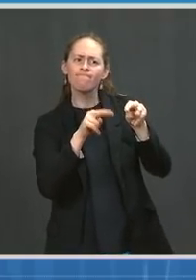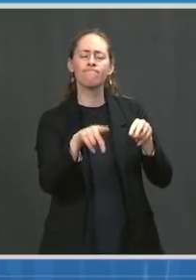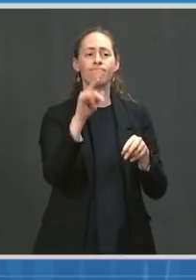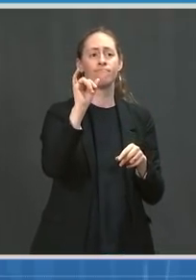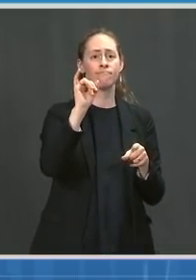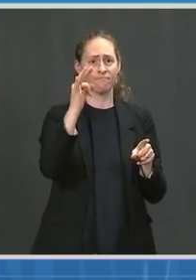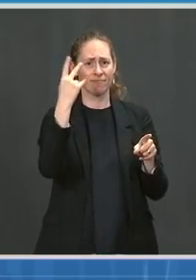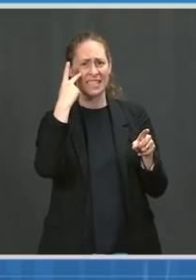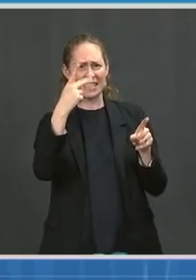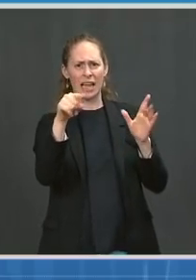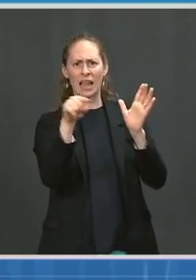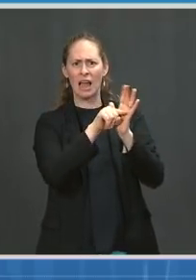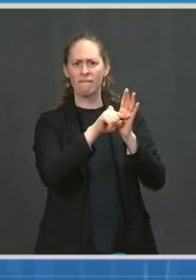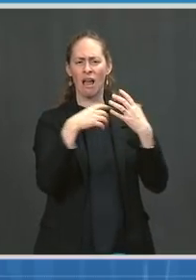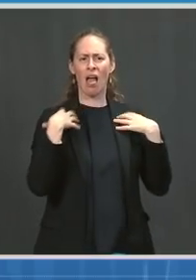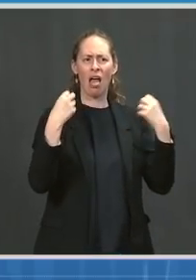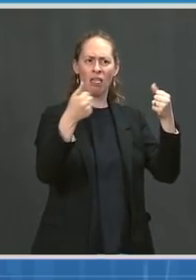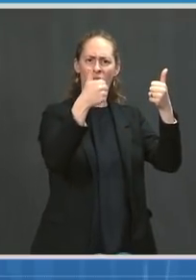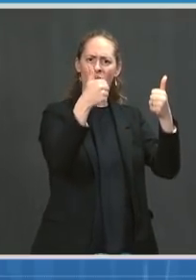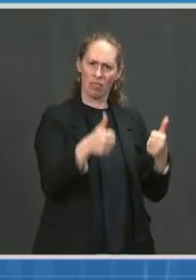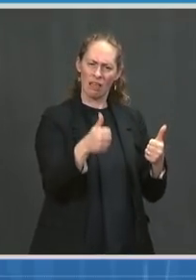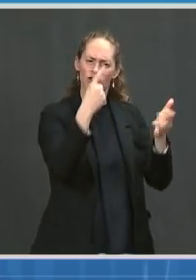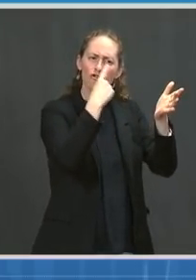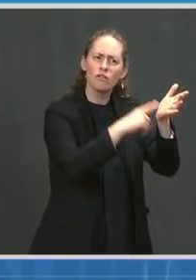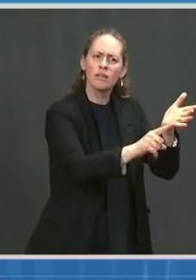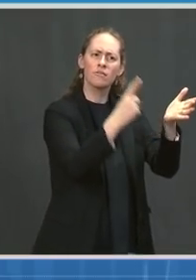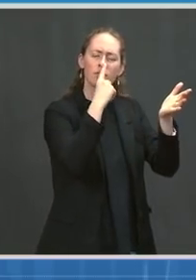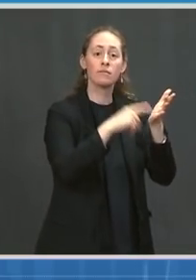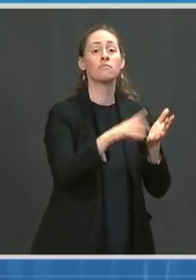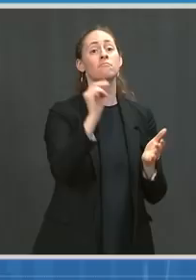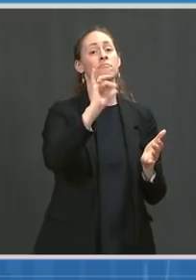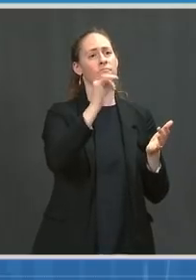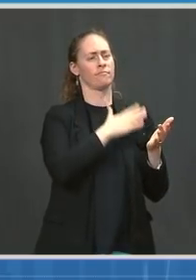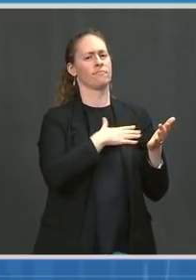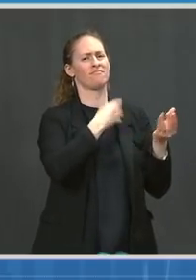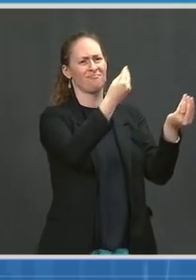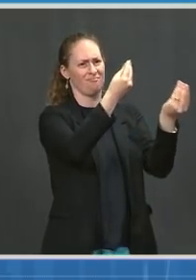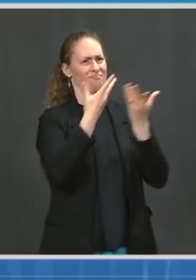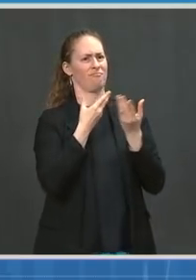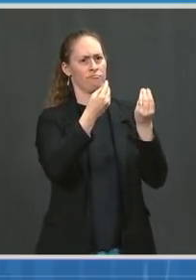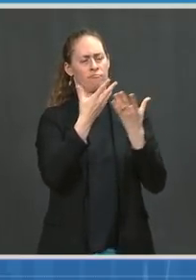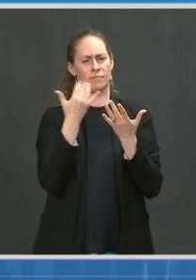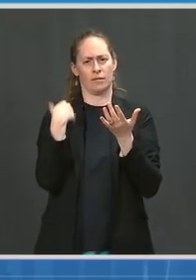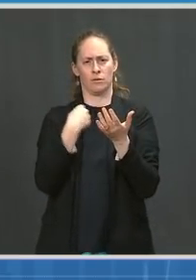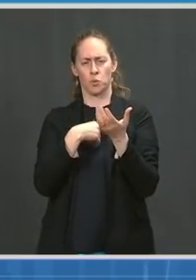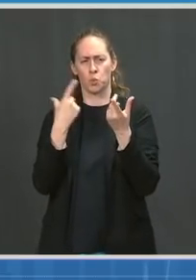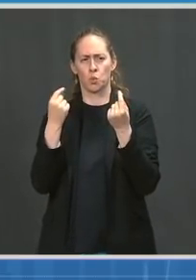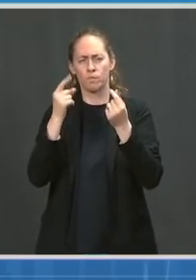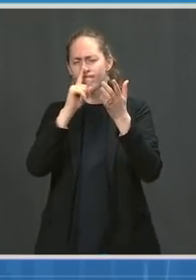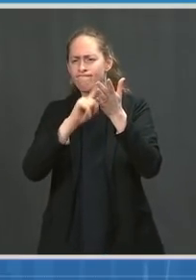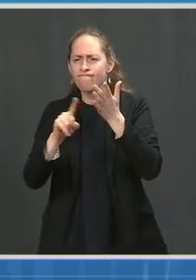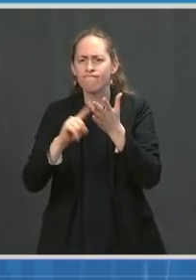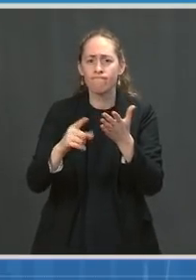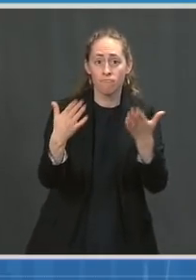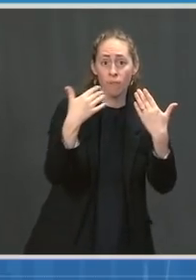This pause will allow us to accelerate reporting of possible adverse events from healthcare providers across the country and to all of you.